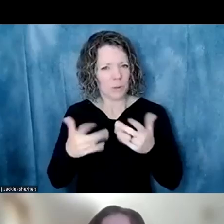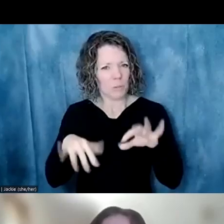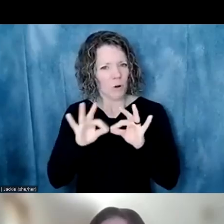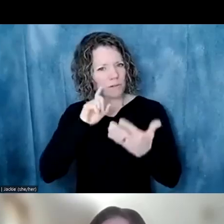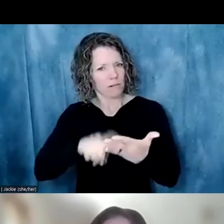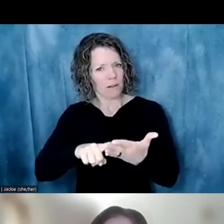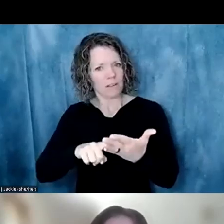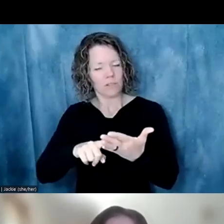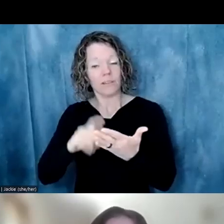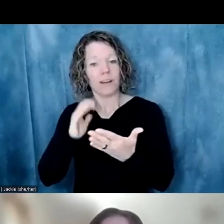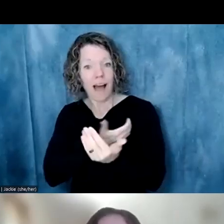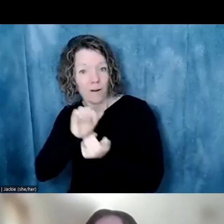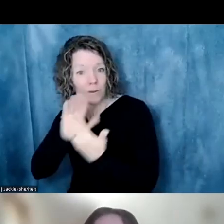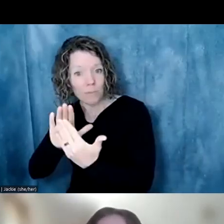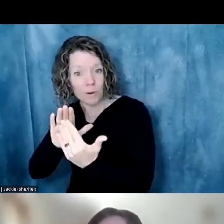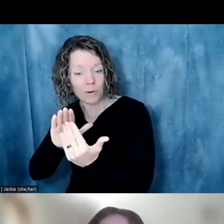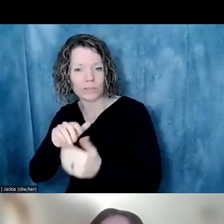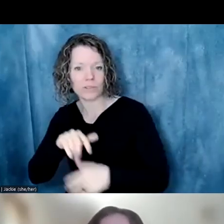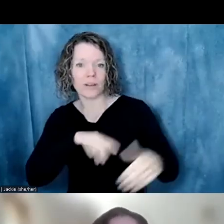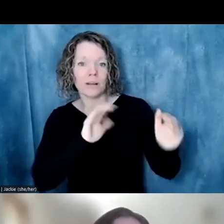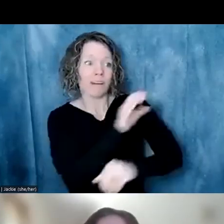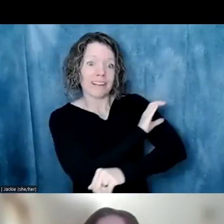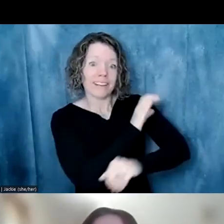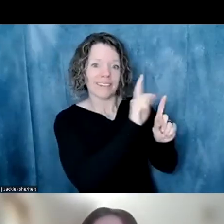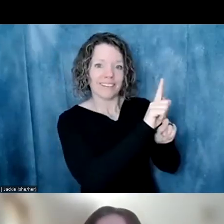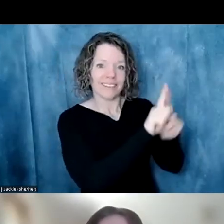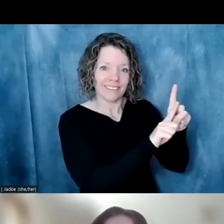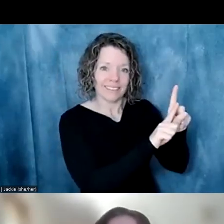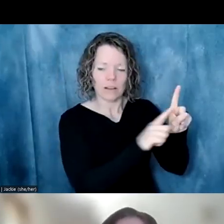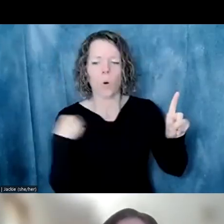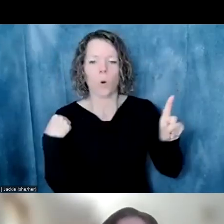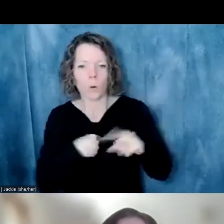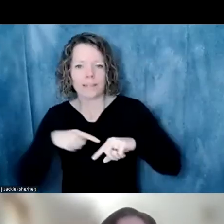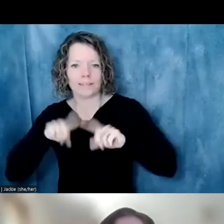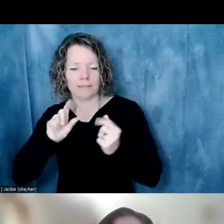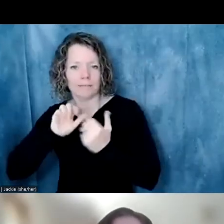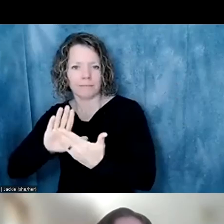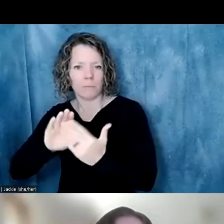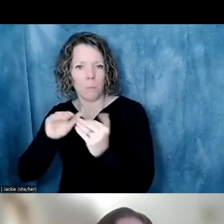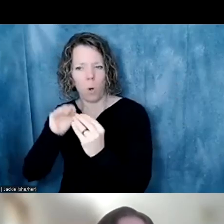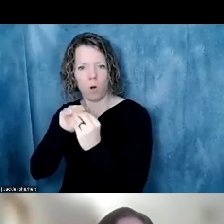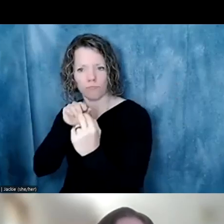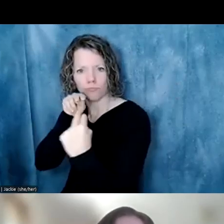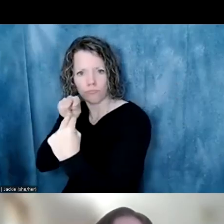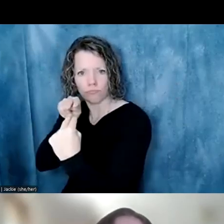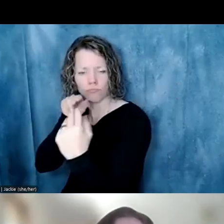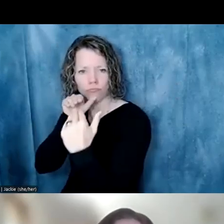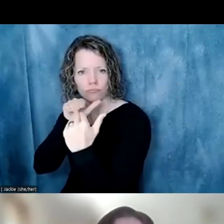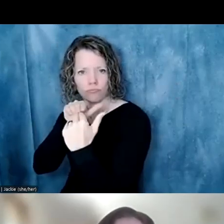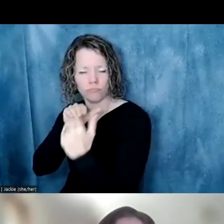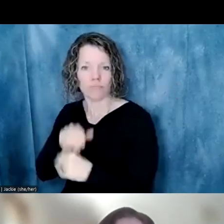dynamic. Inherently from an organizational perspective that can cause some friction.